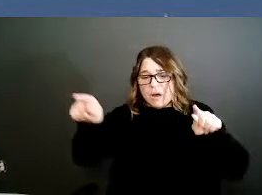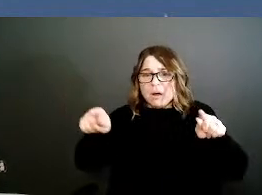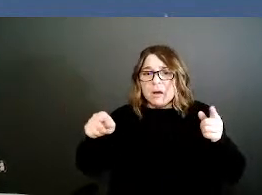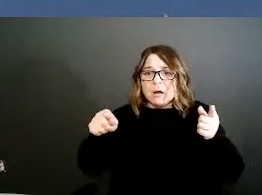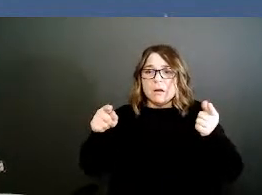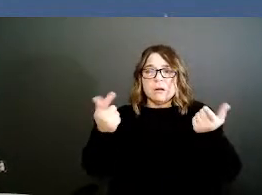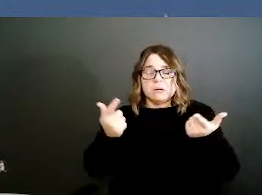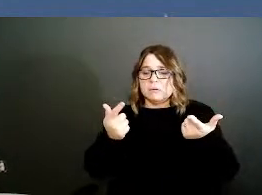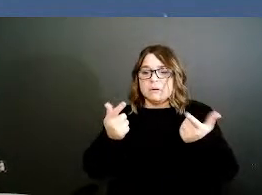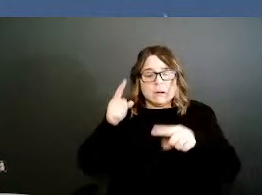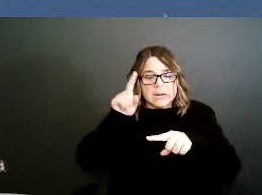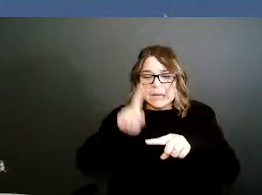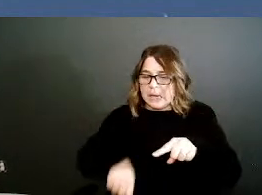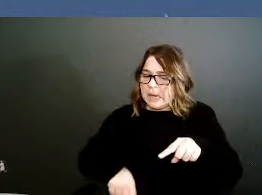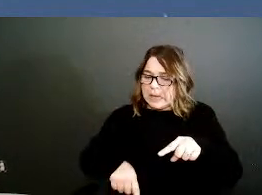SO, AGAIN, AS EVERY SINGLE OTHER PERSON I'VE HEARD